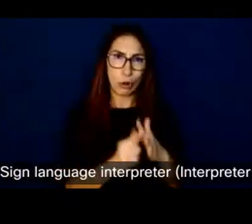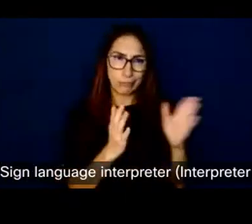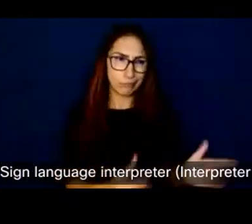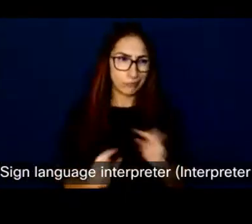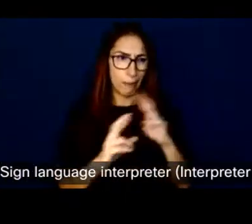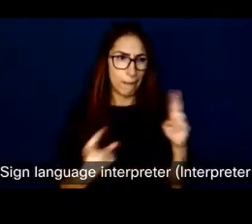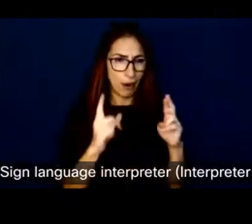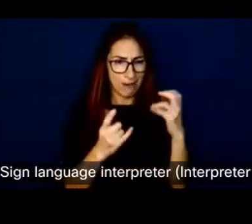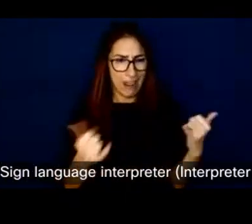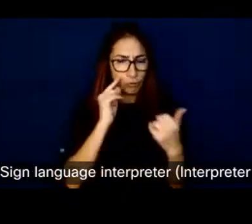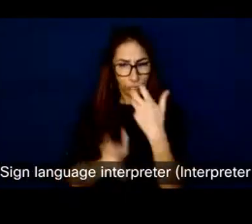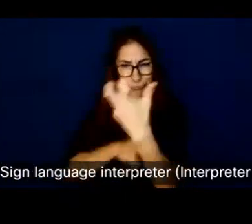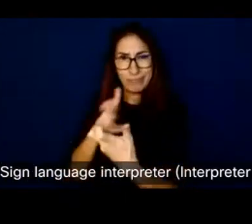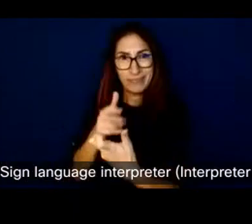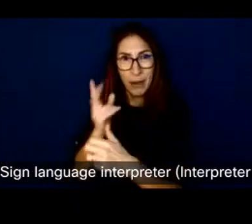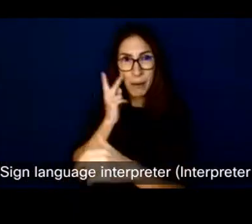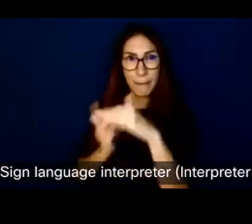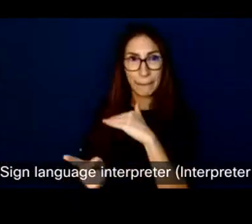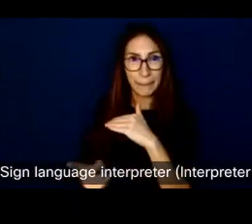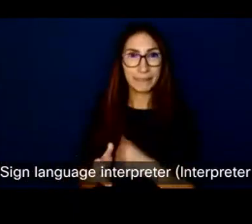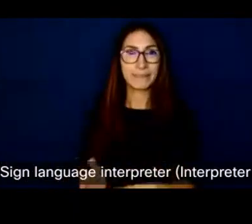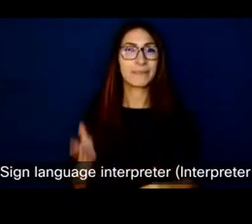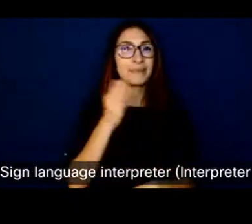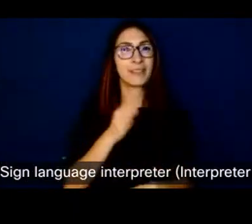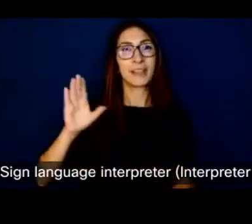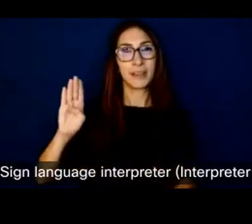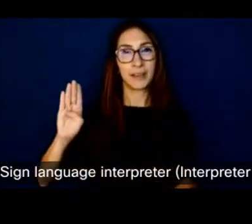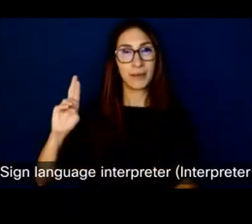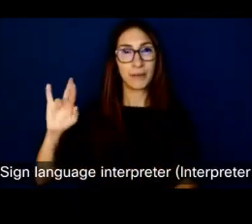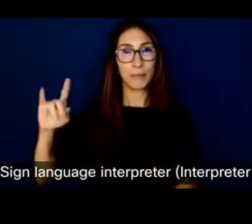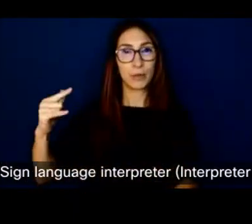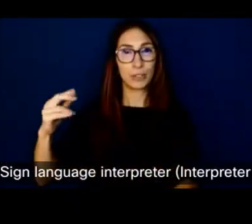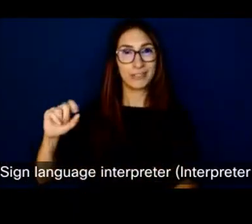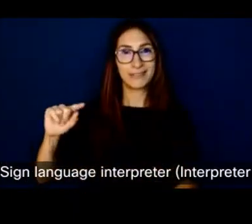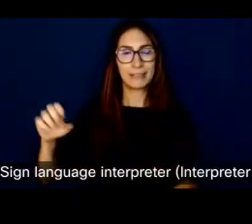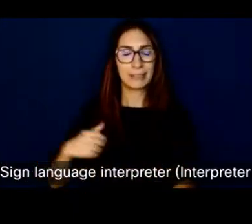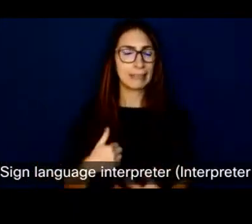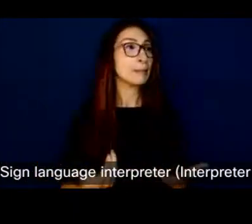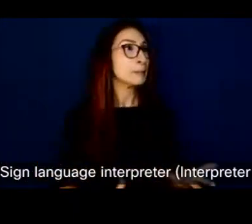I'm really struggling with my mute button right now. That's a really great question. And one of the